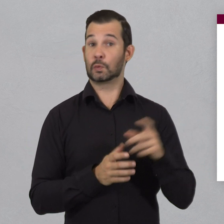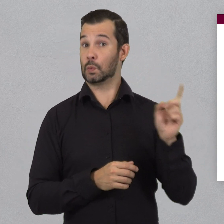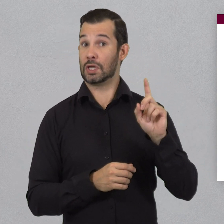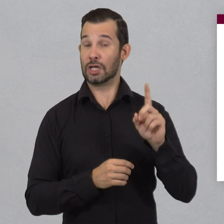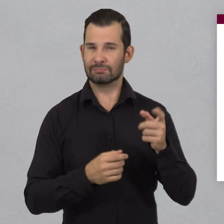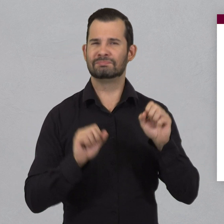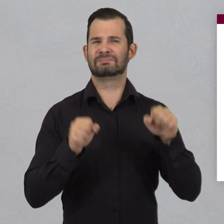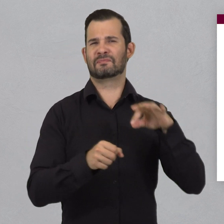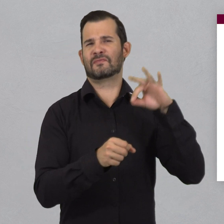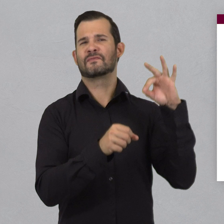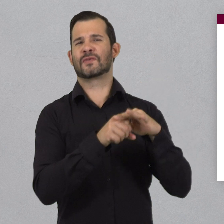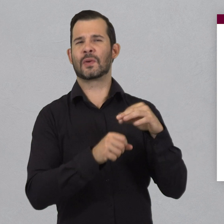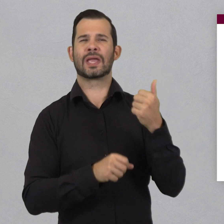Where You can vote at